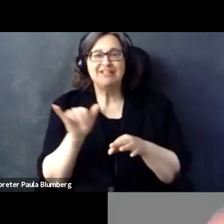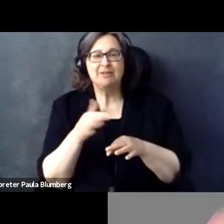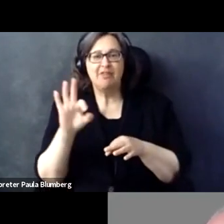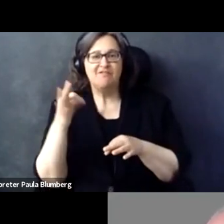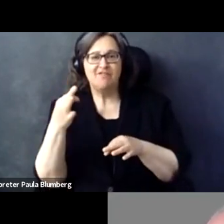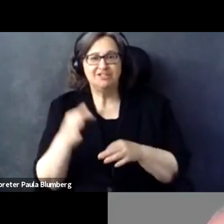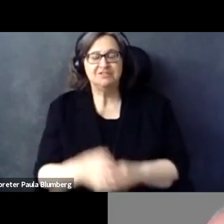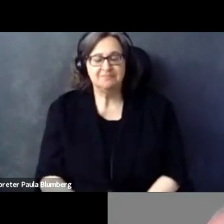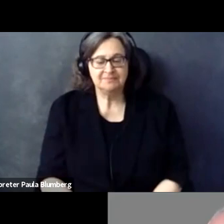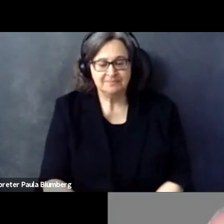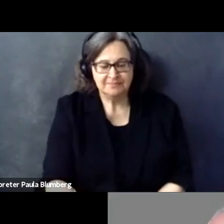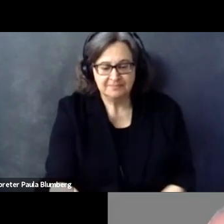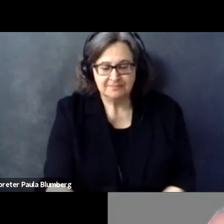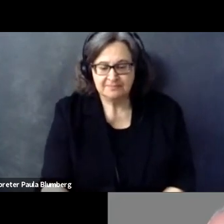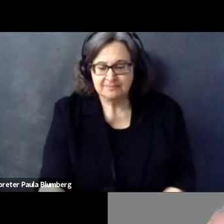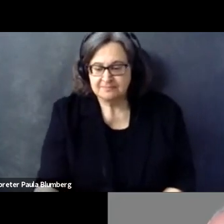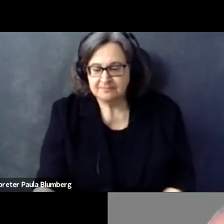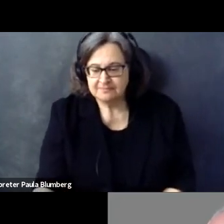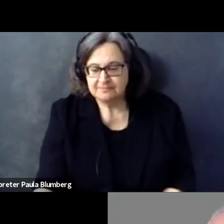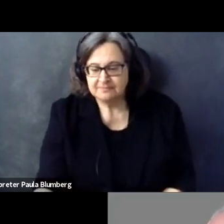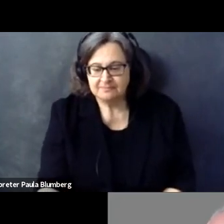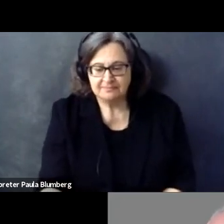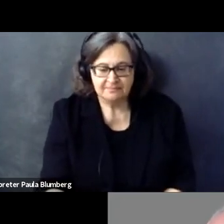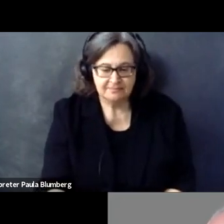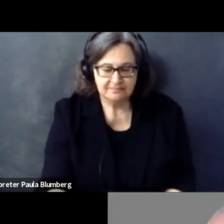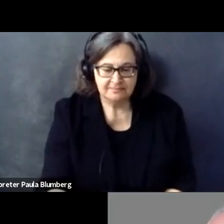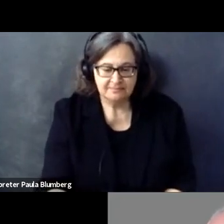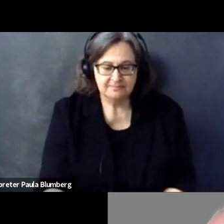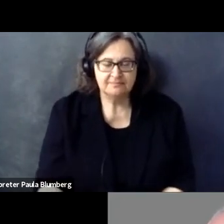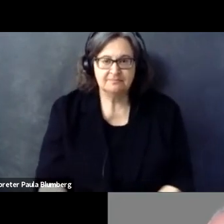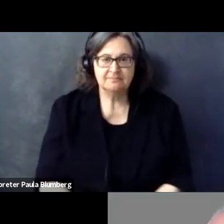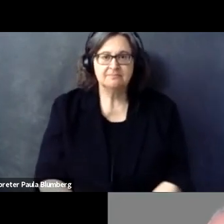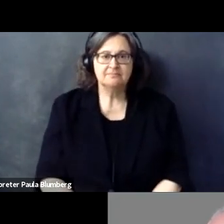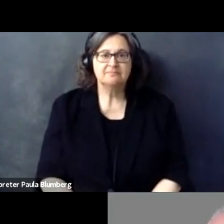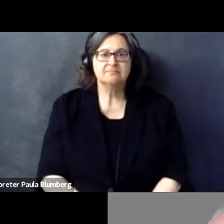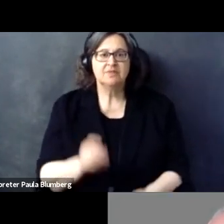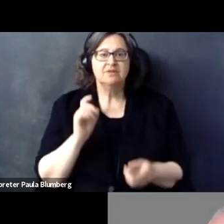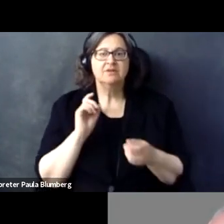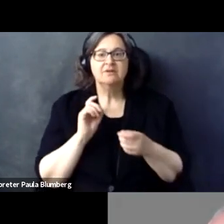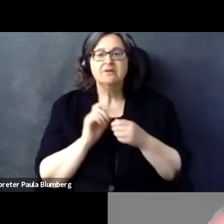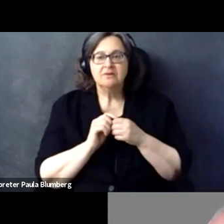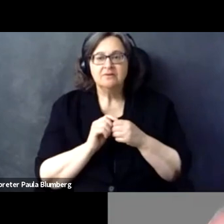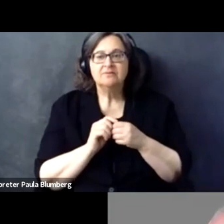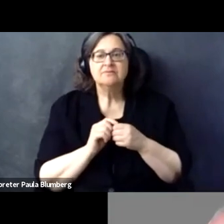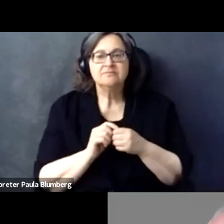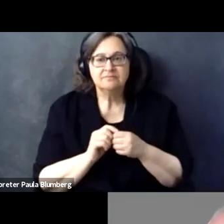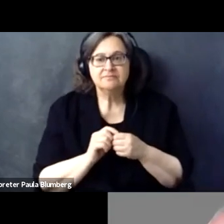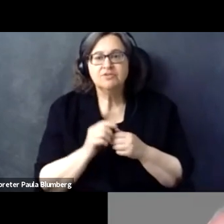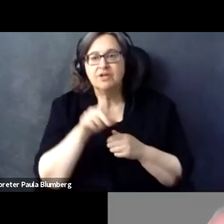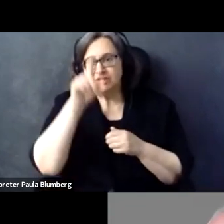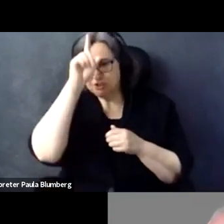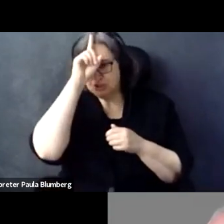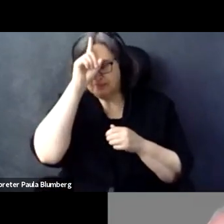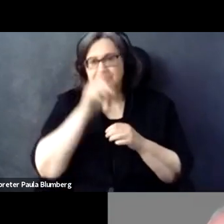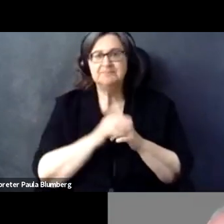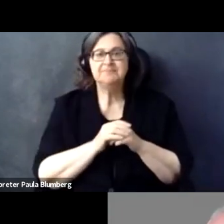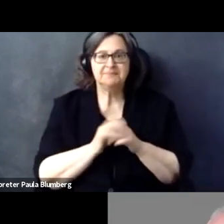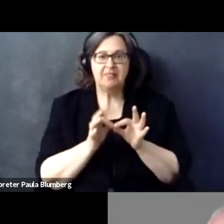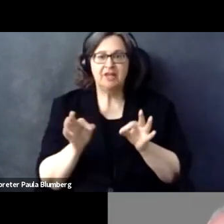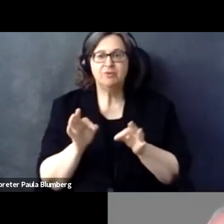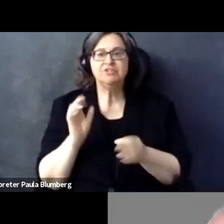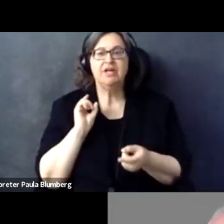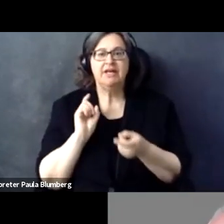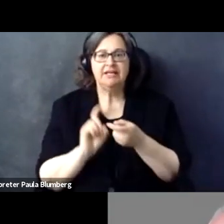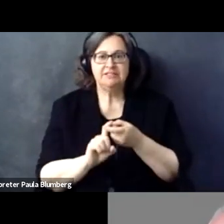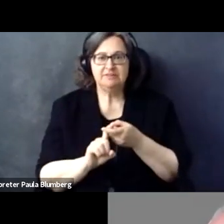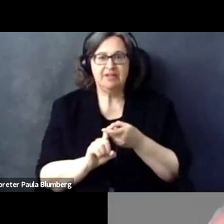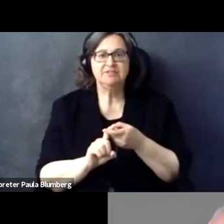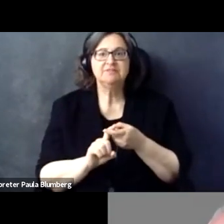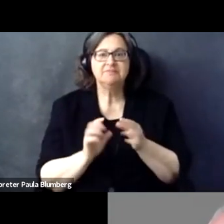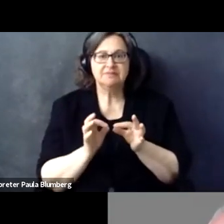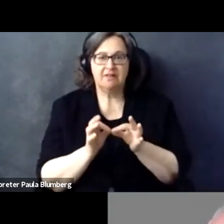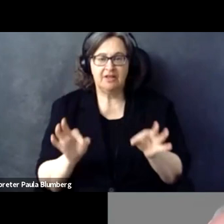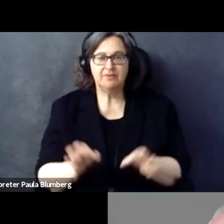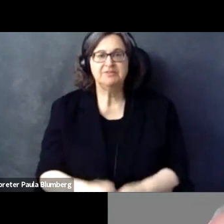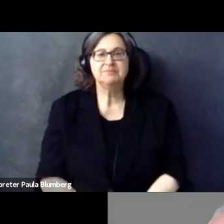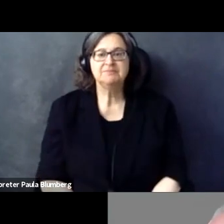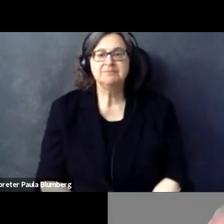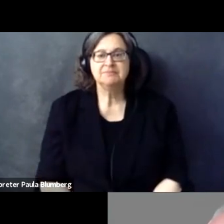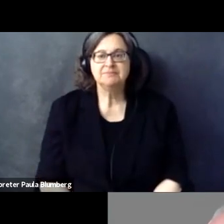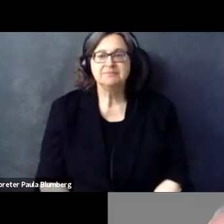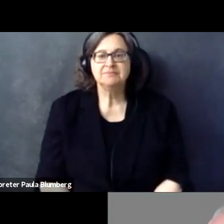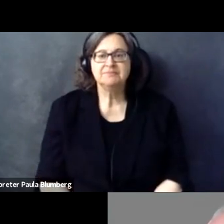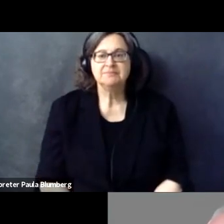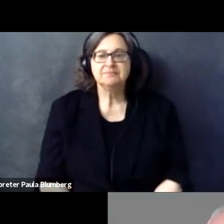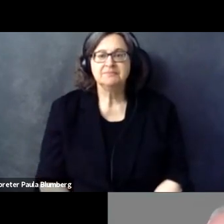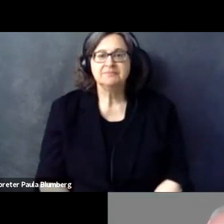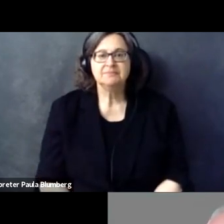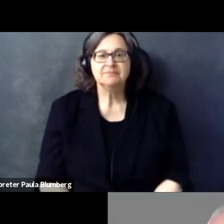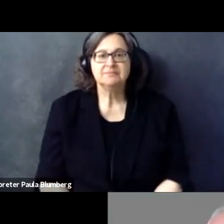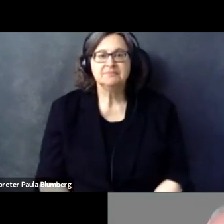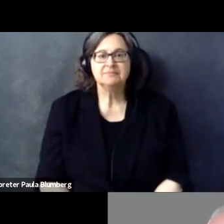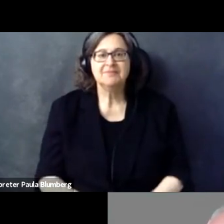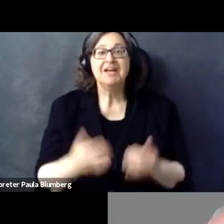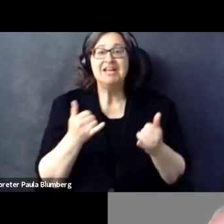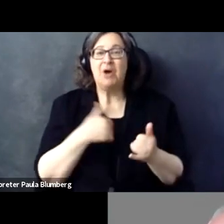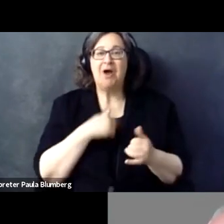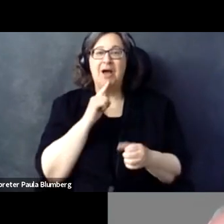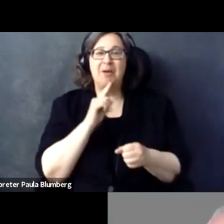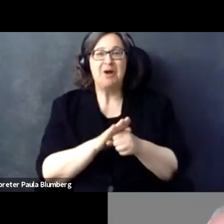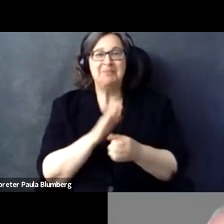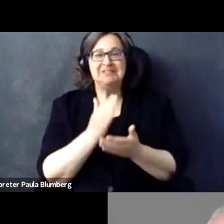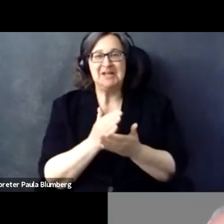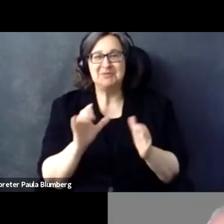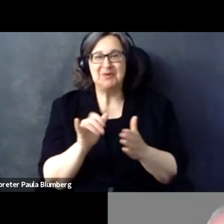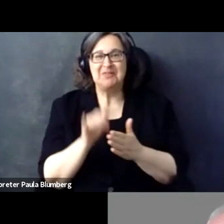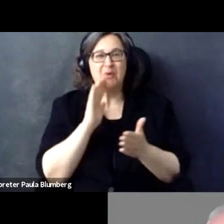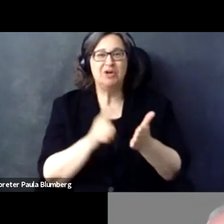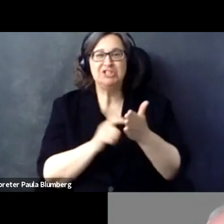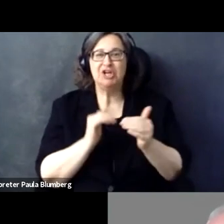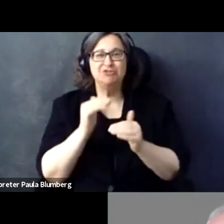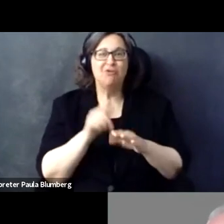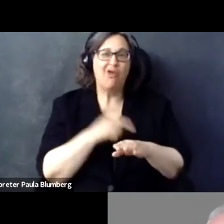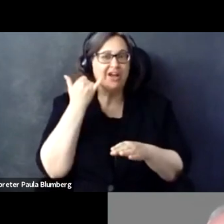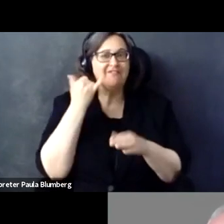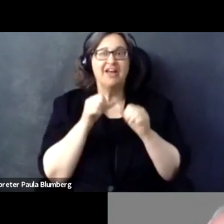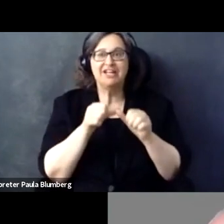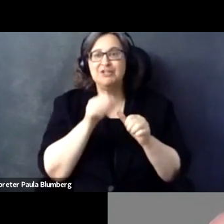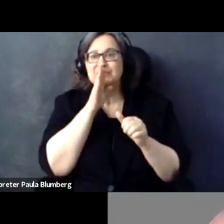(Speaking non-Enblish)